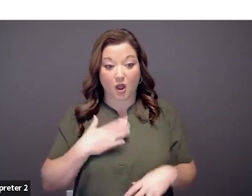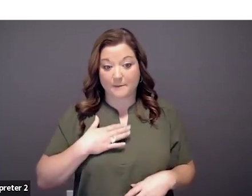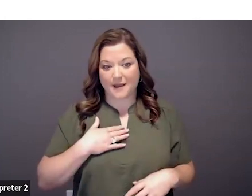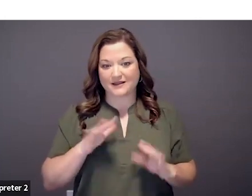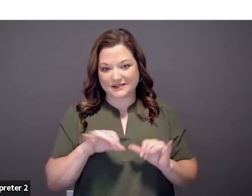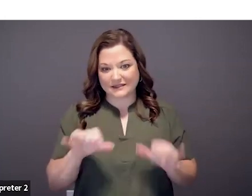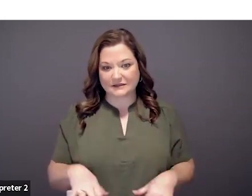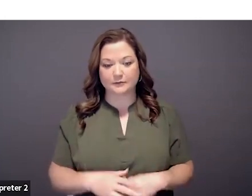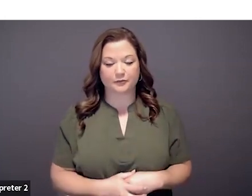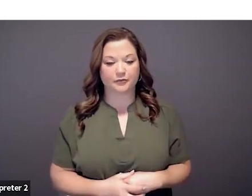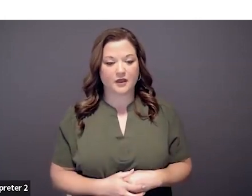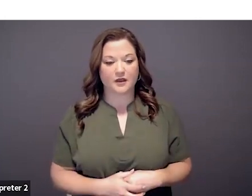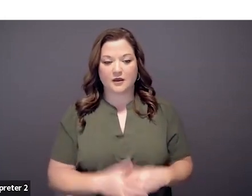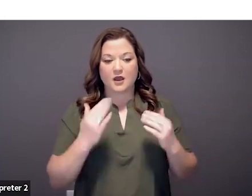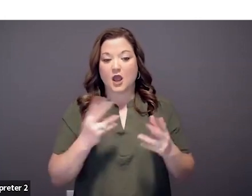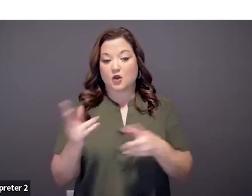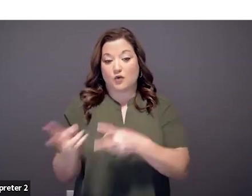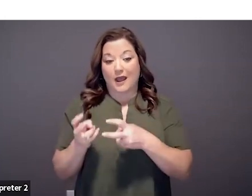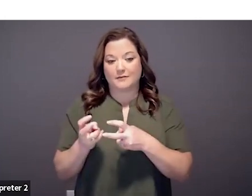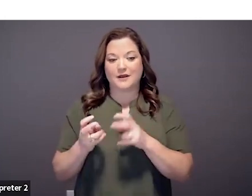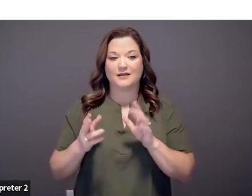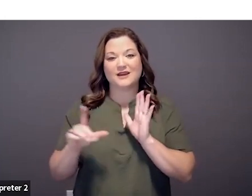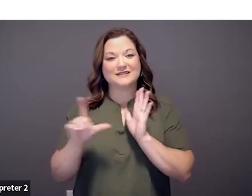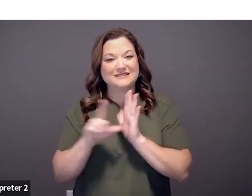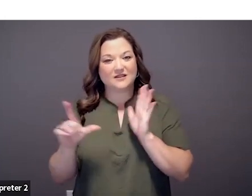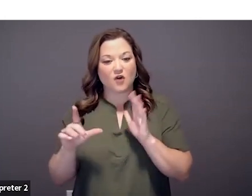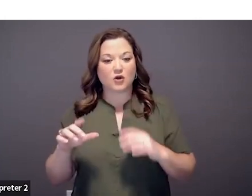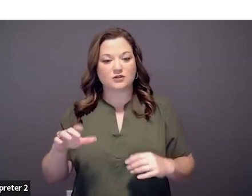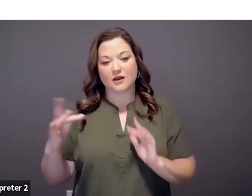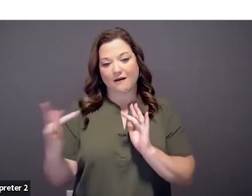the default contact us type form from all of the contact form